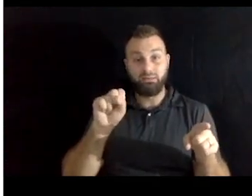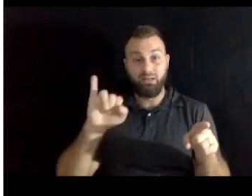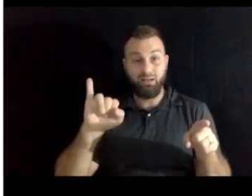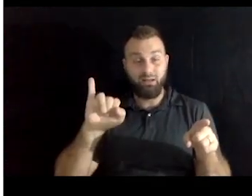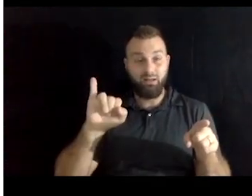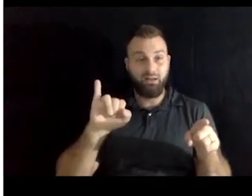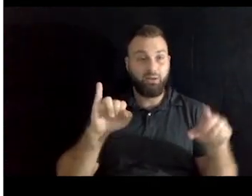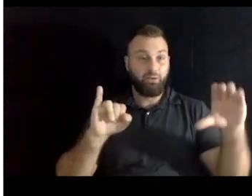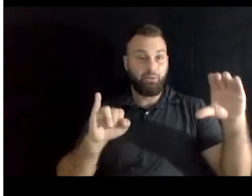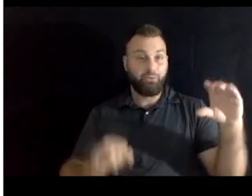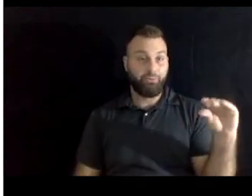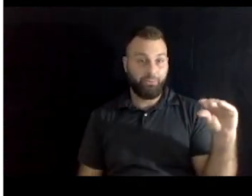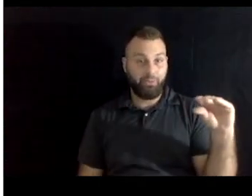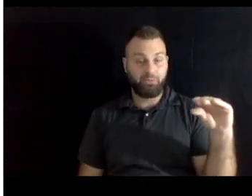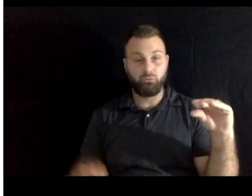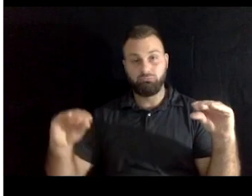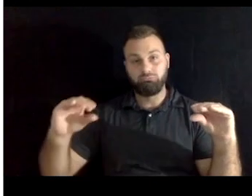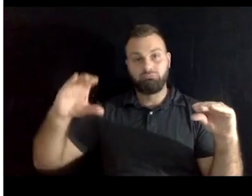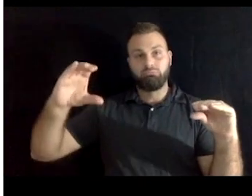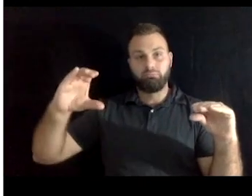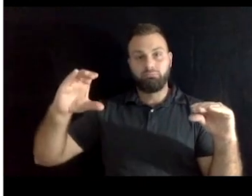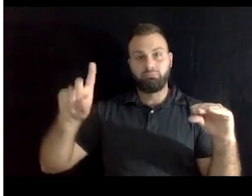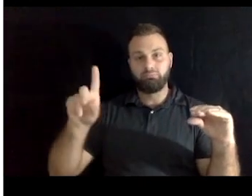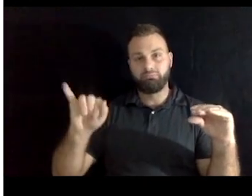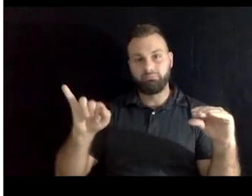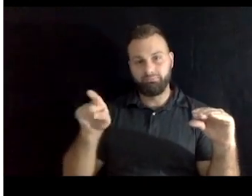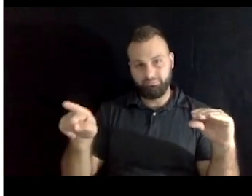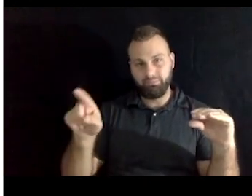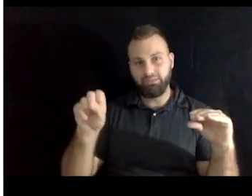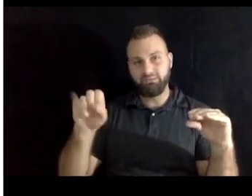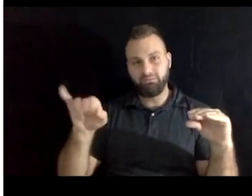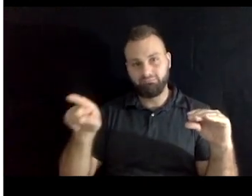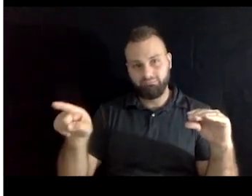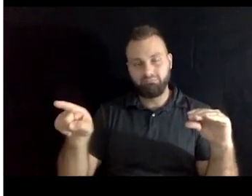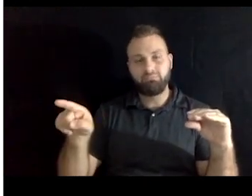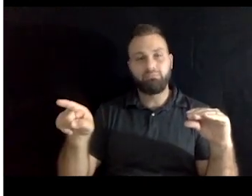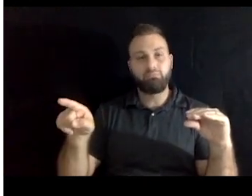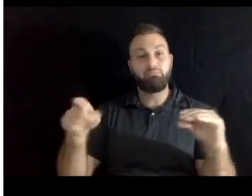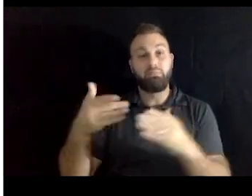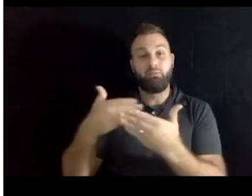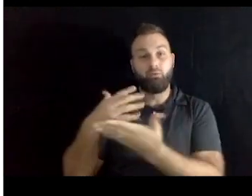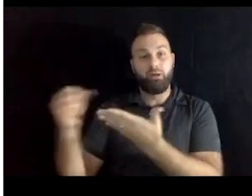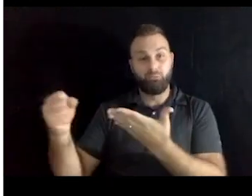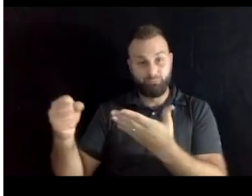but they needed to do this to shore up the fund before it was actually depleted, so.